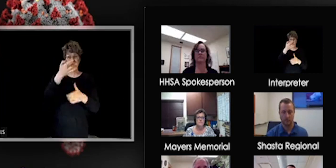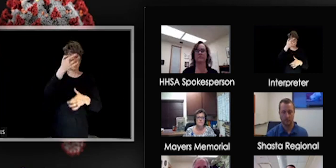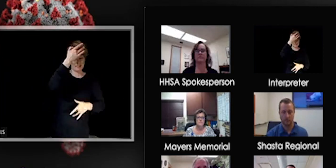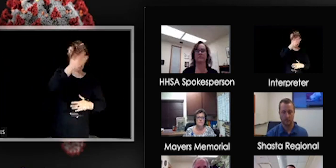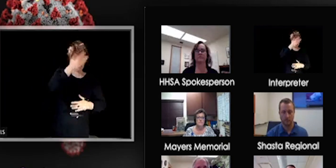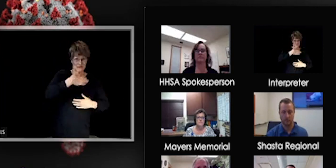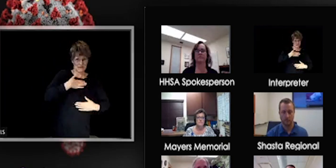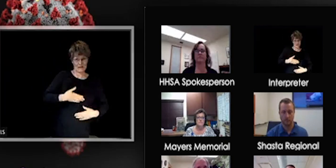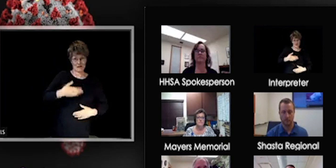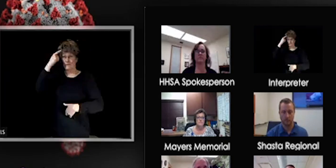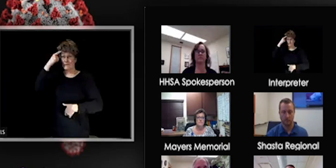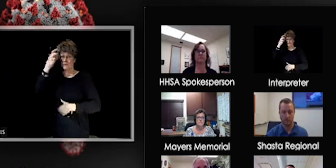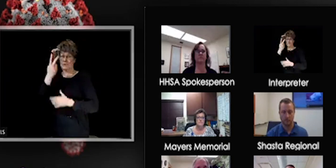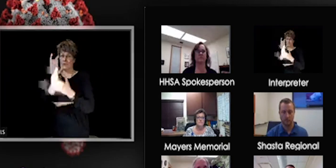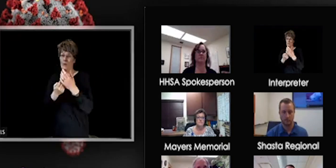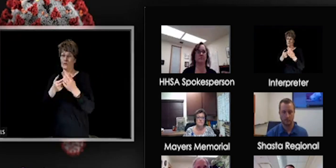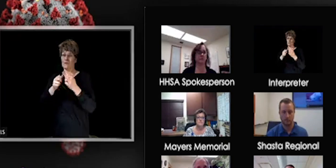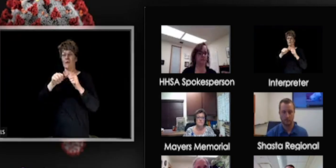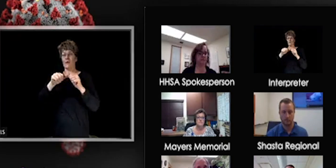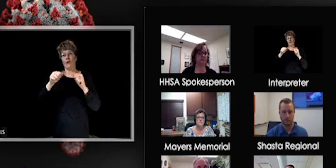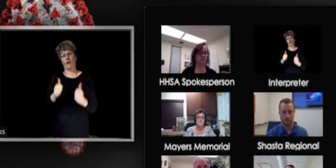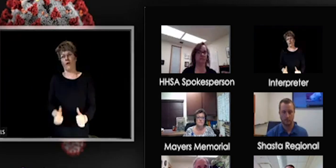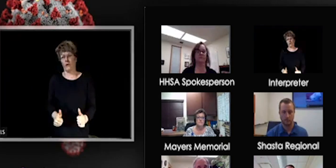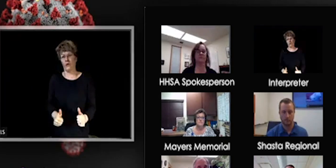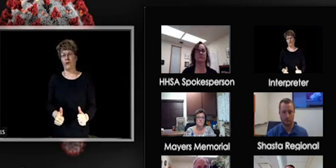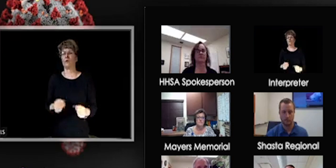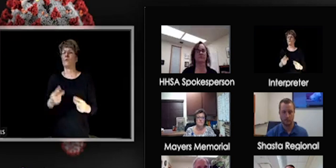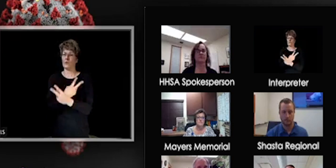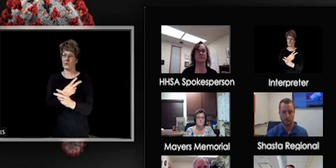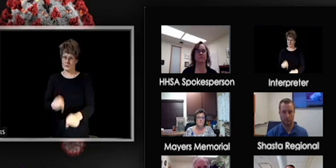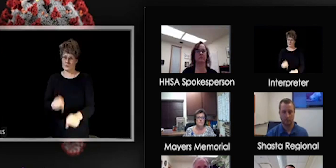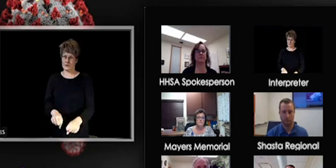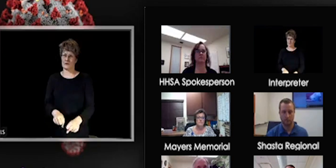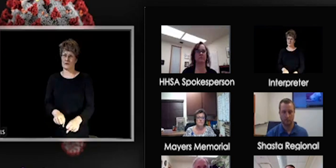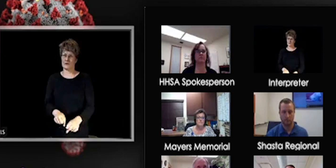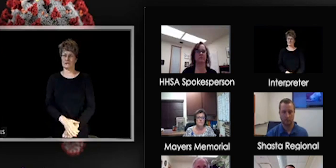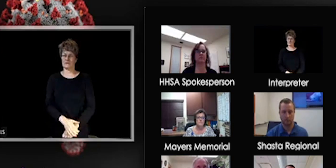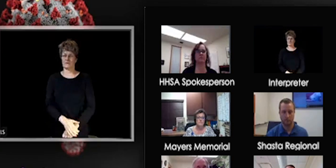know the crisis services, I saw some today, and our numbers are down dramatically in April